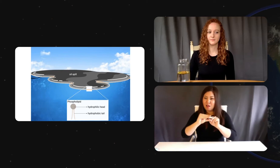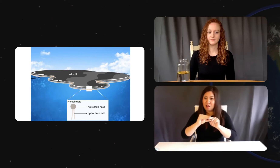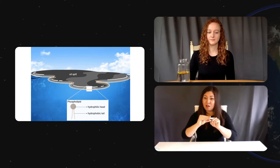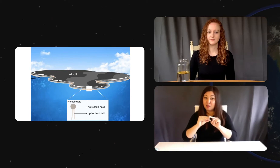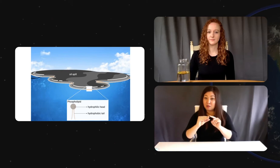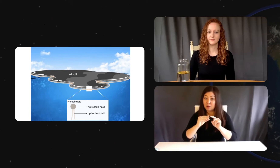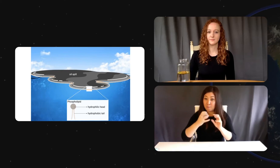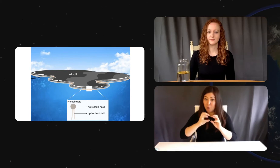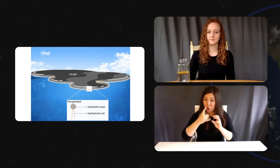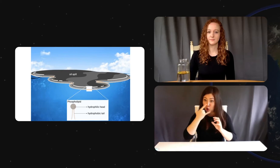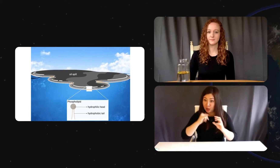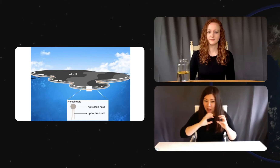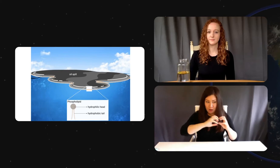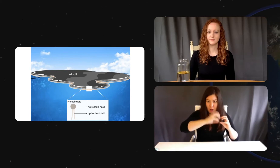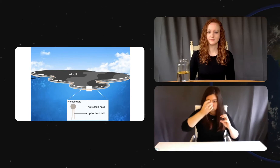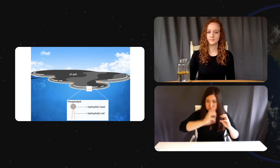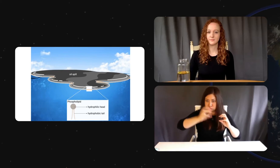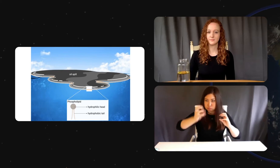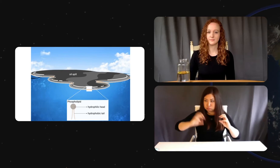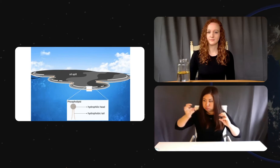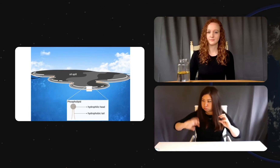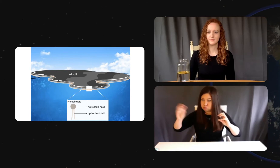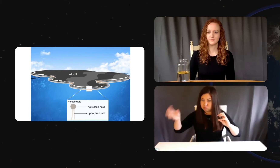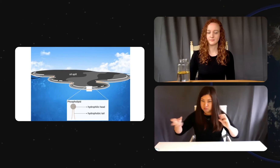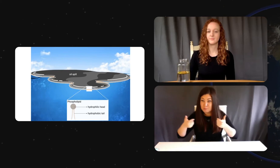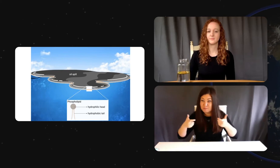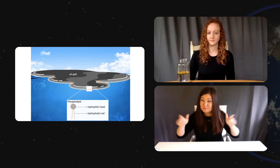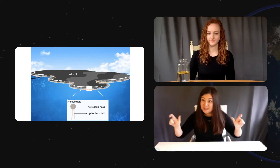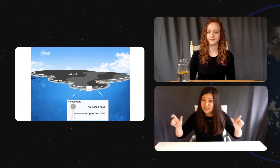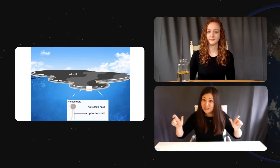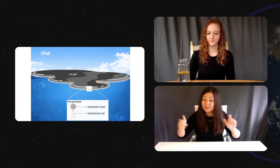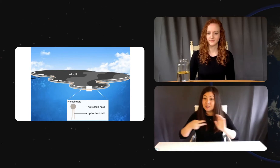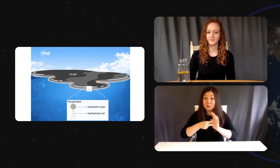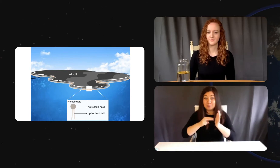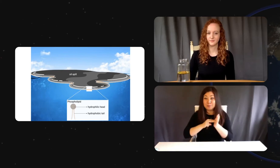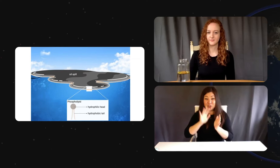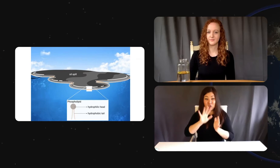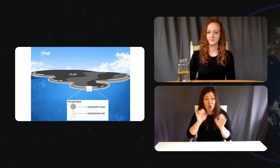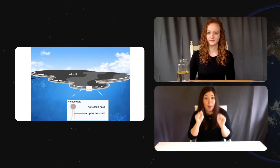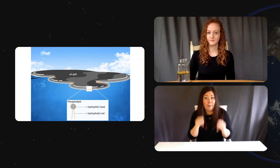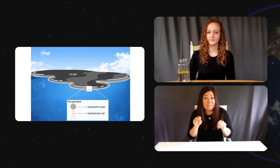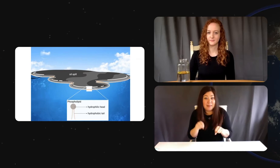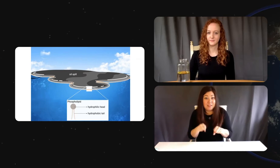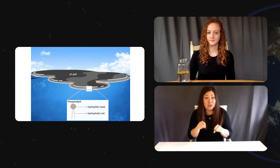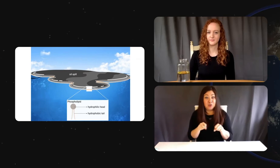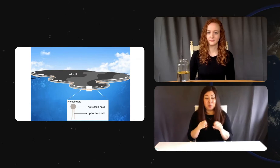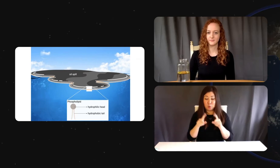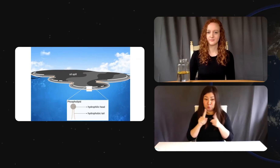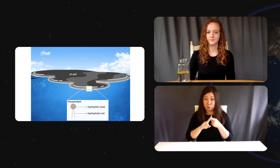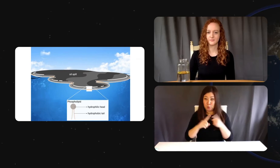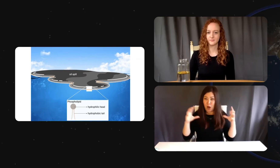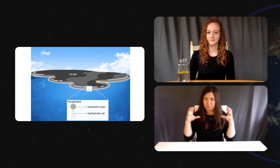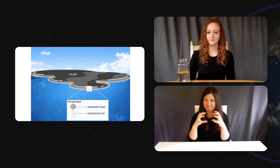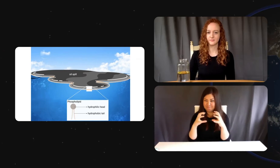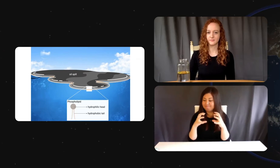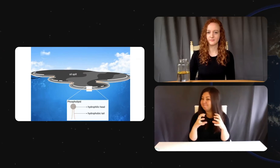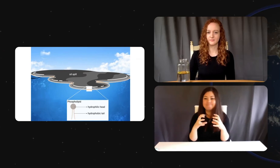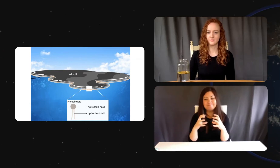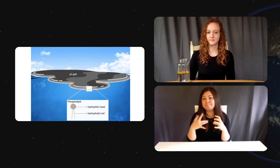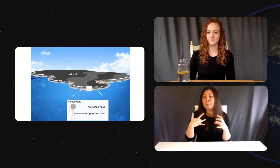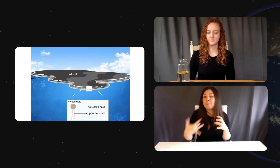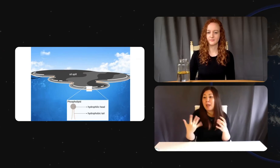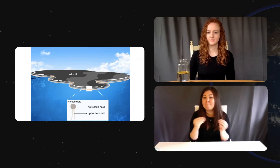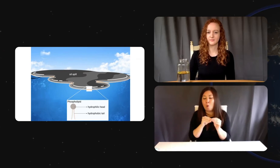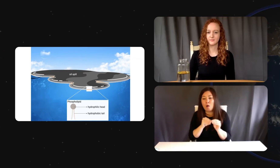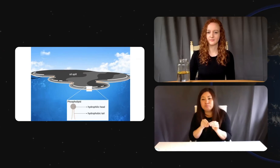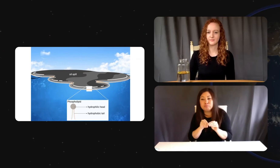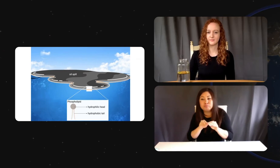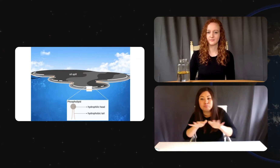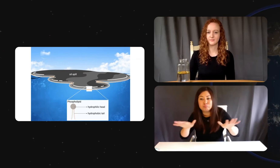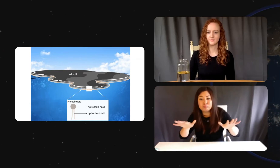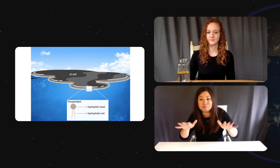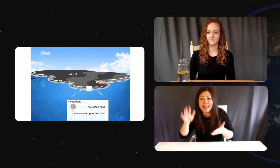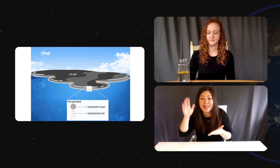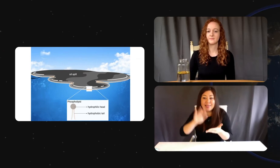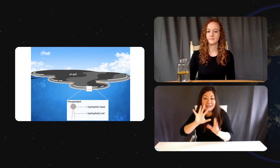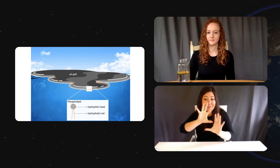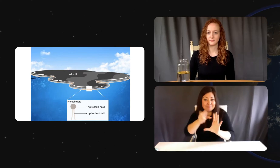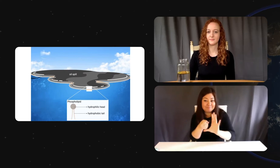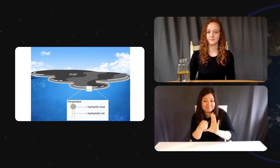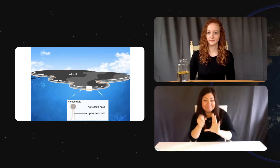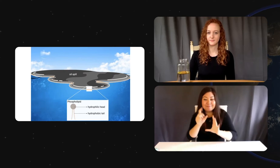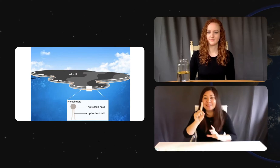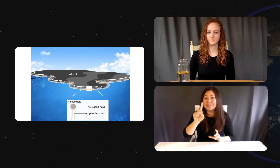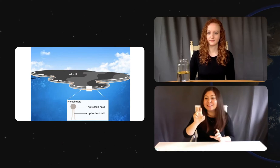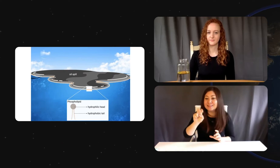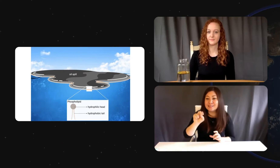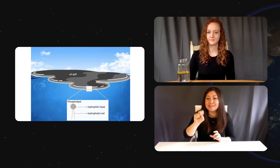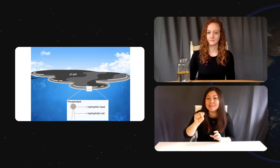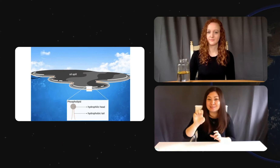The oil molecules, on top of that, are made of a looser bond.